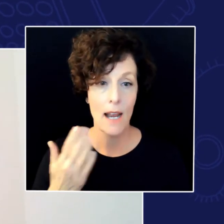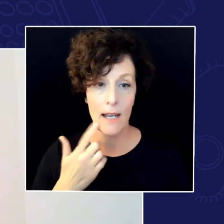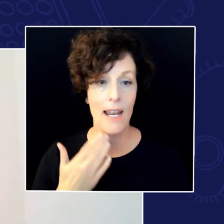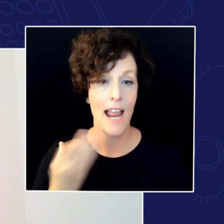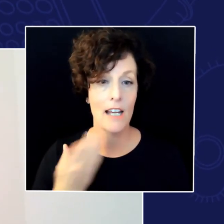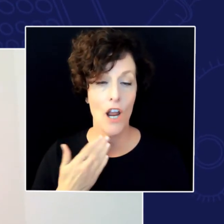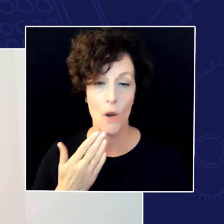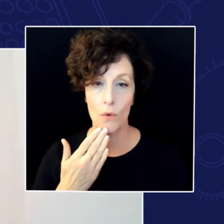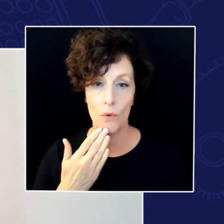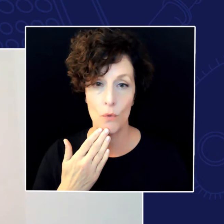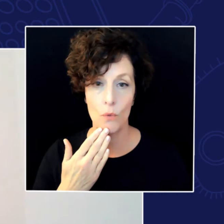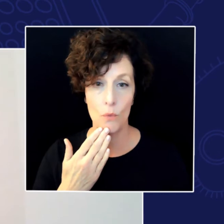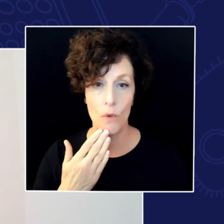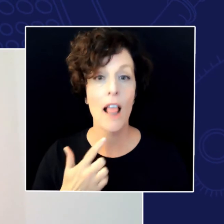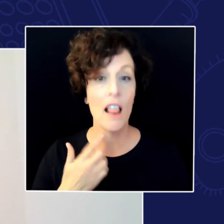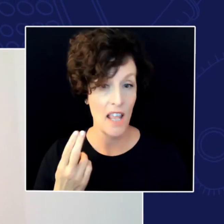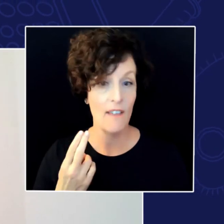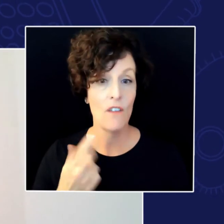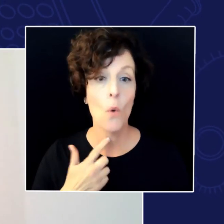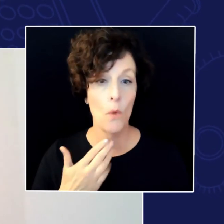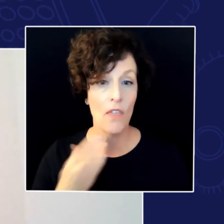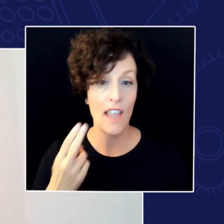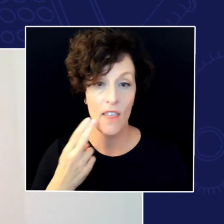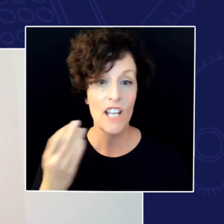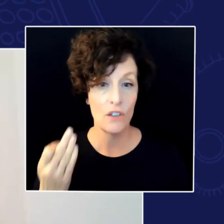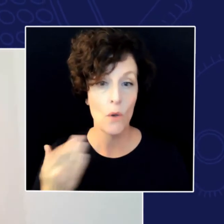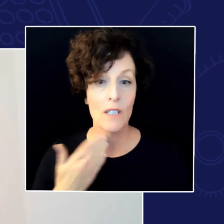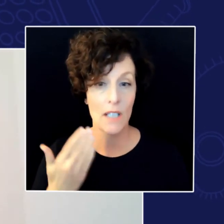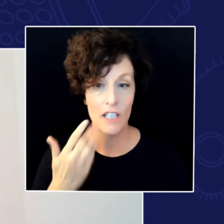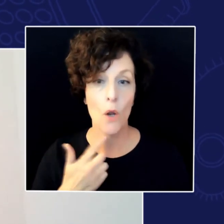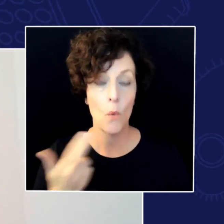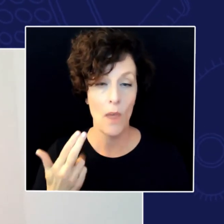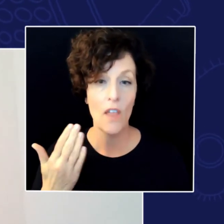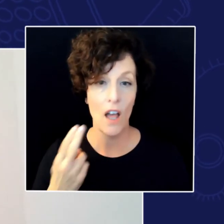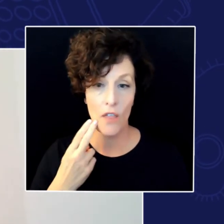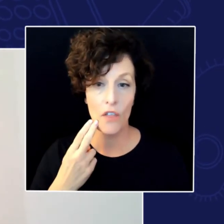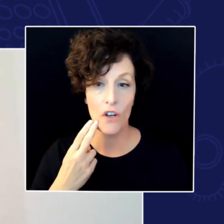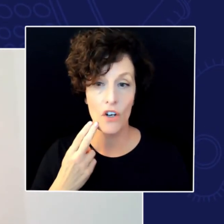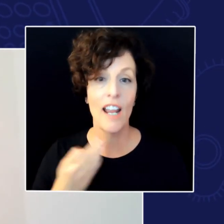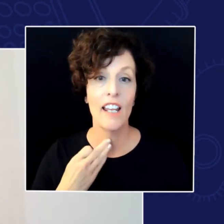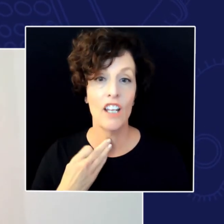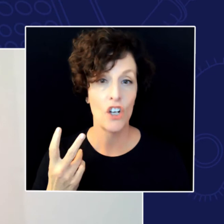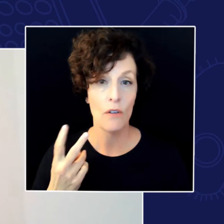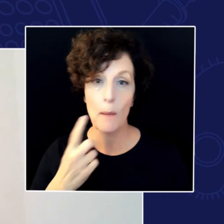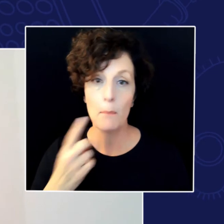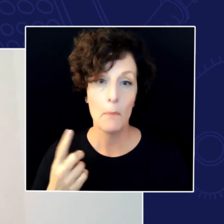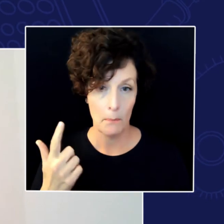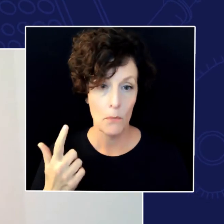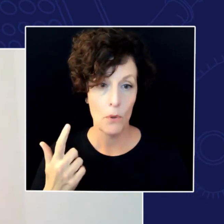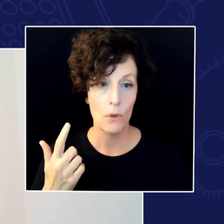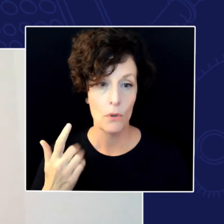and how to live within the society with other hearing people.